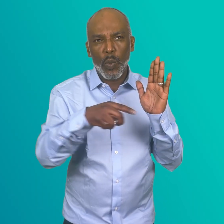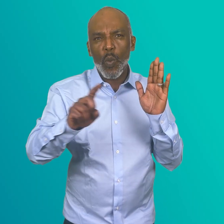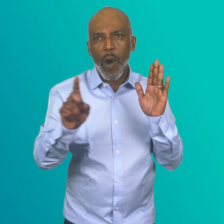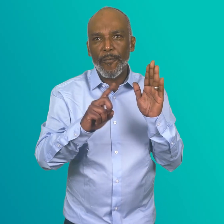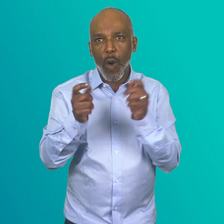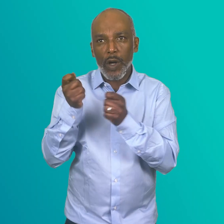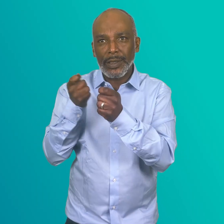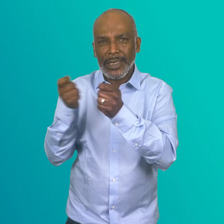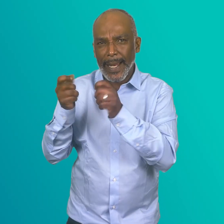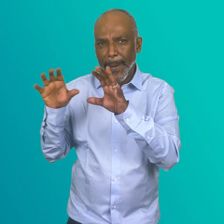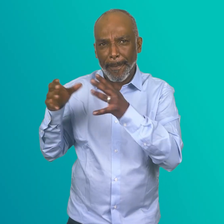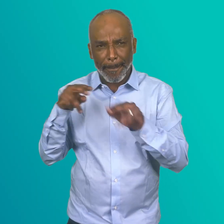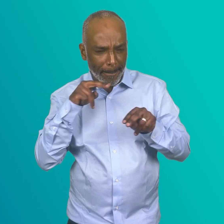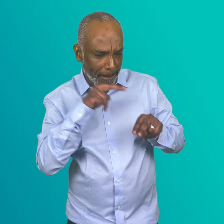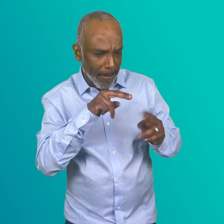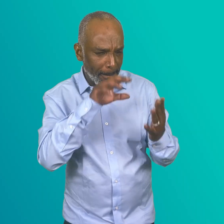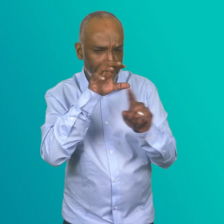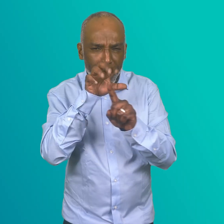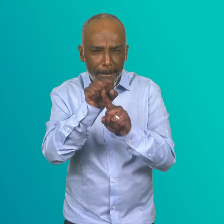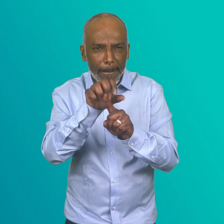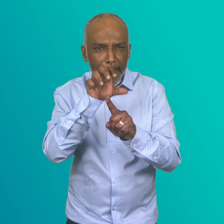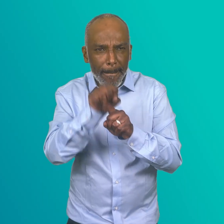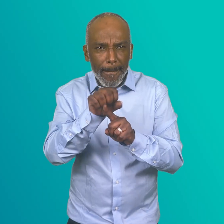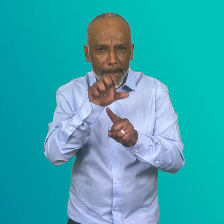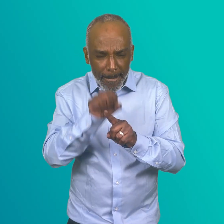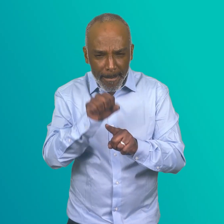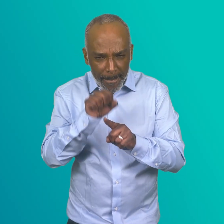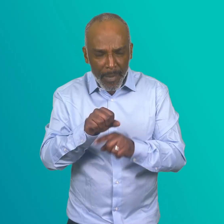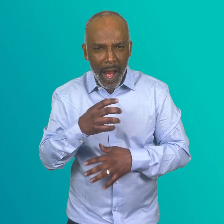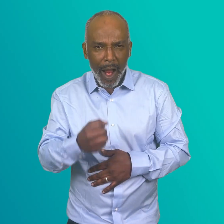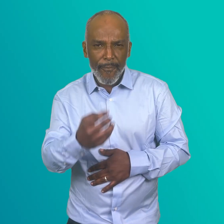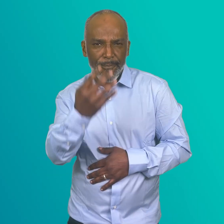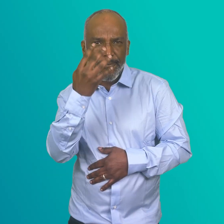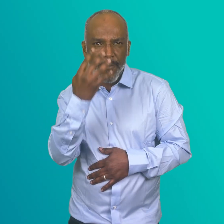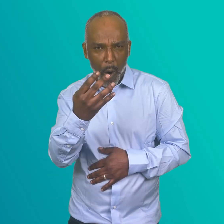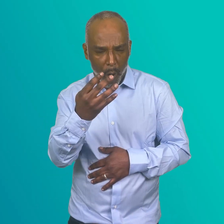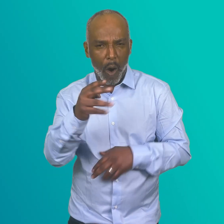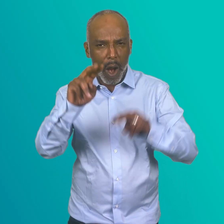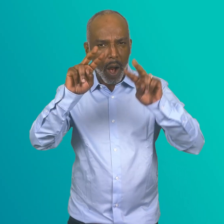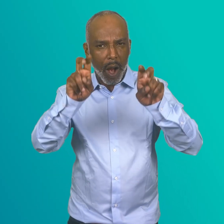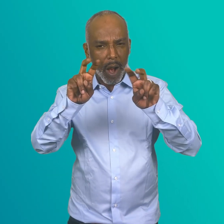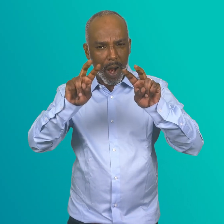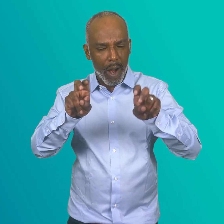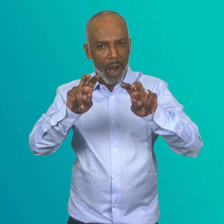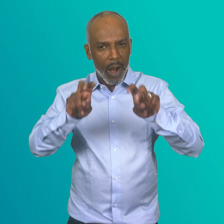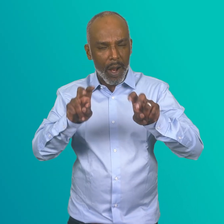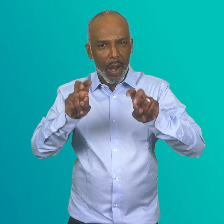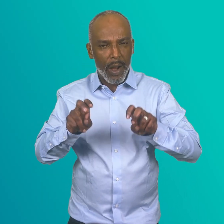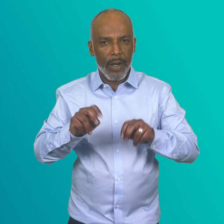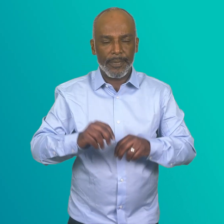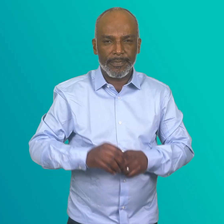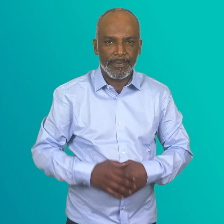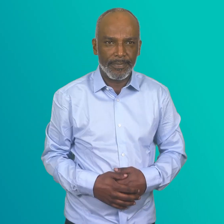Based on those Terms of Reference, the steering group will shape the work of the Review around four key themes: